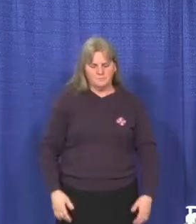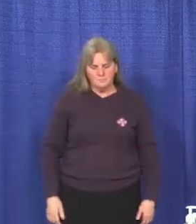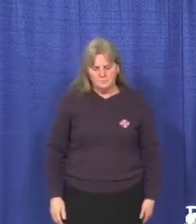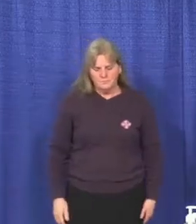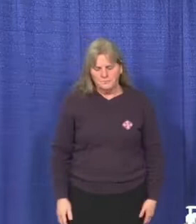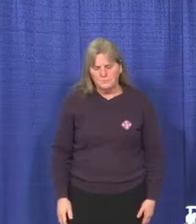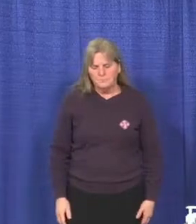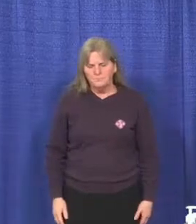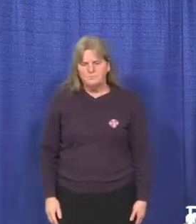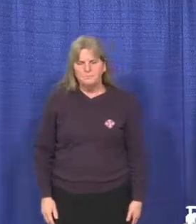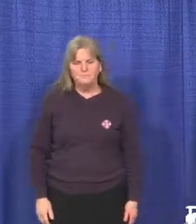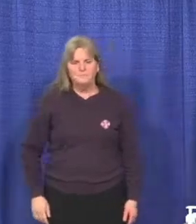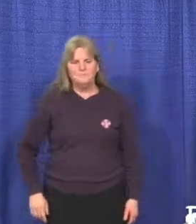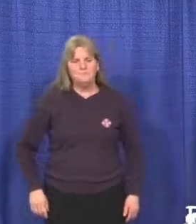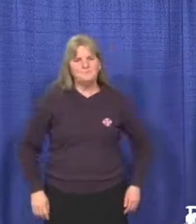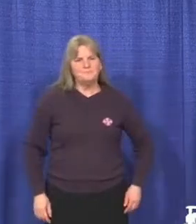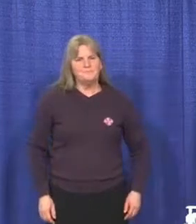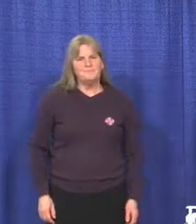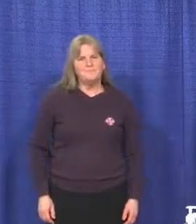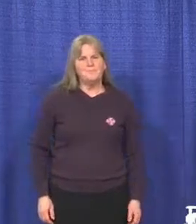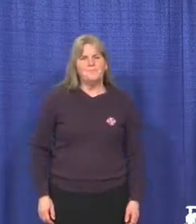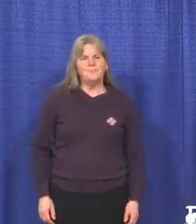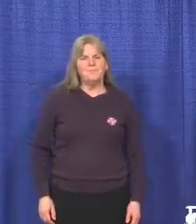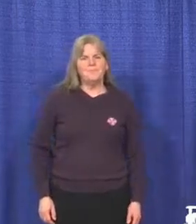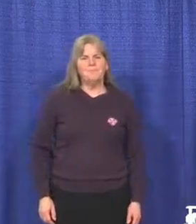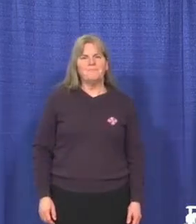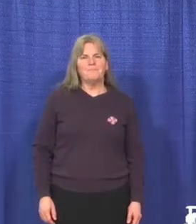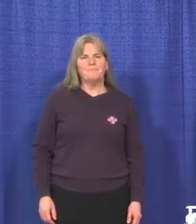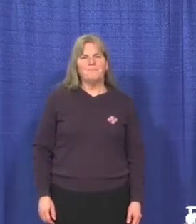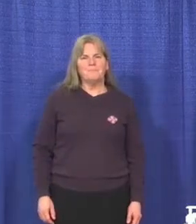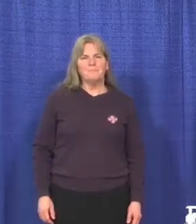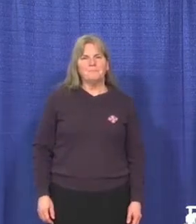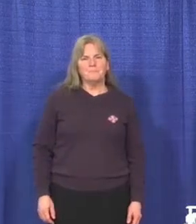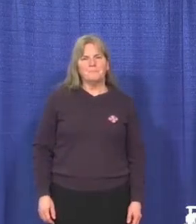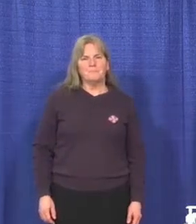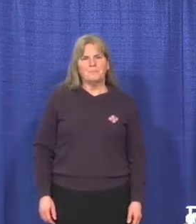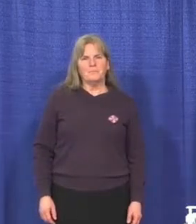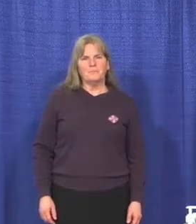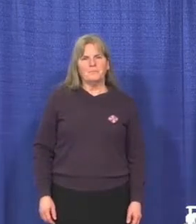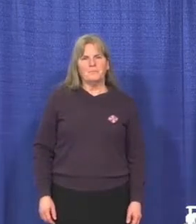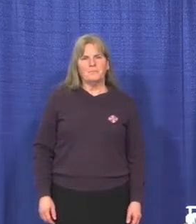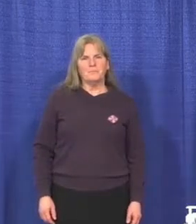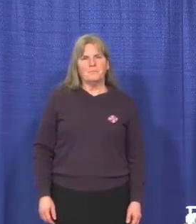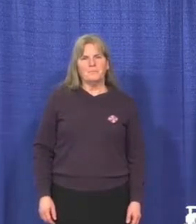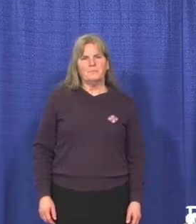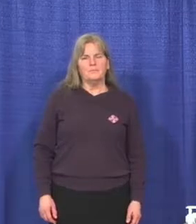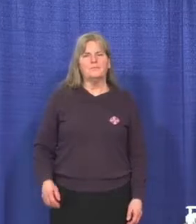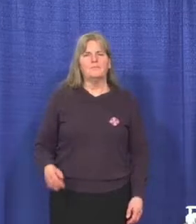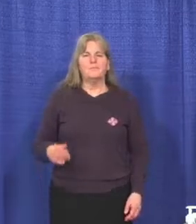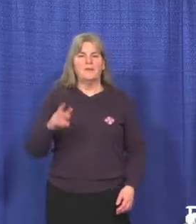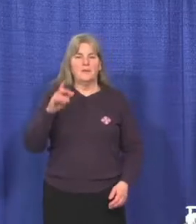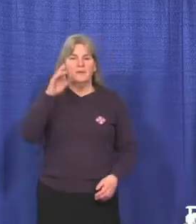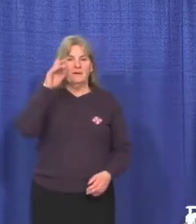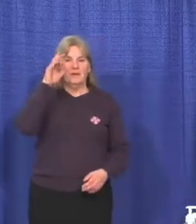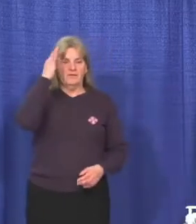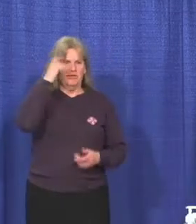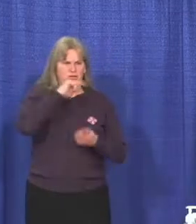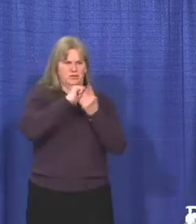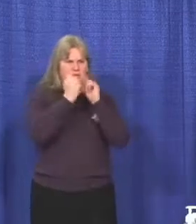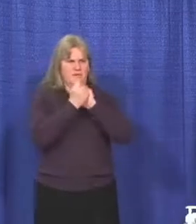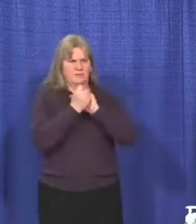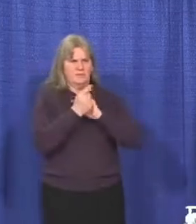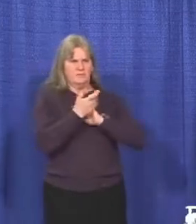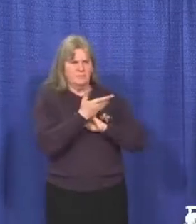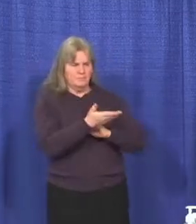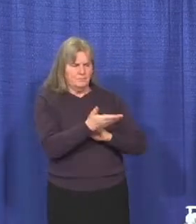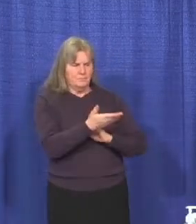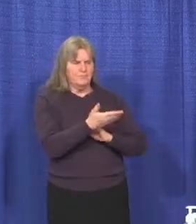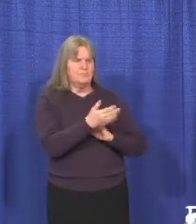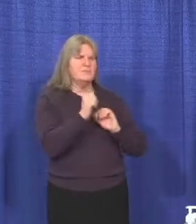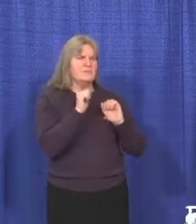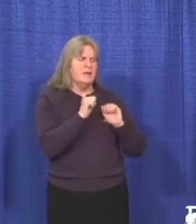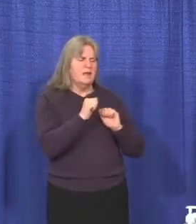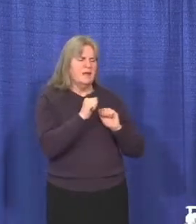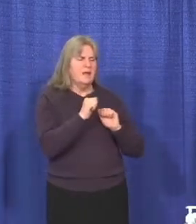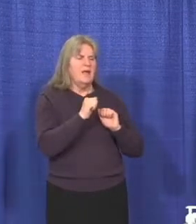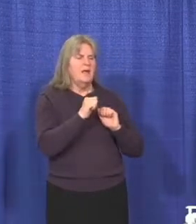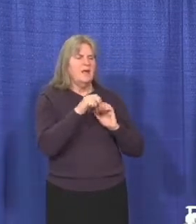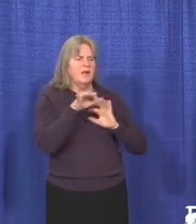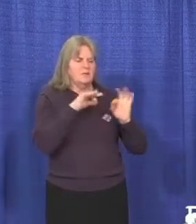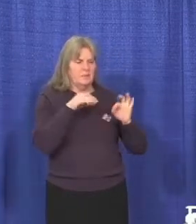[ Speaking French ]